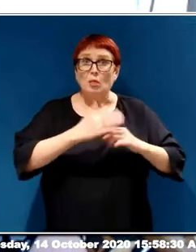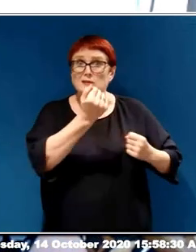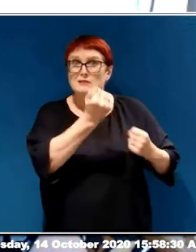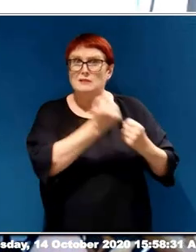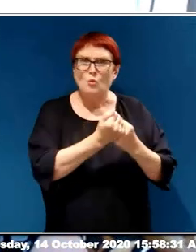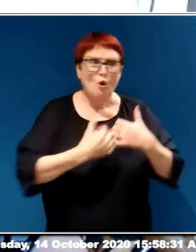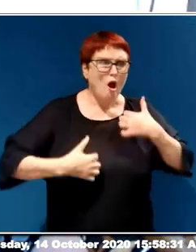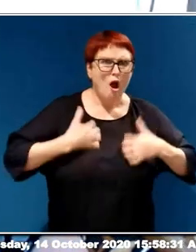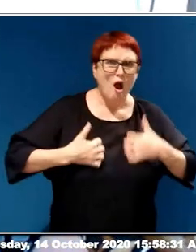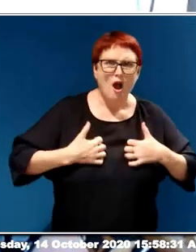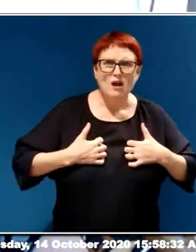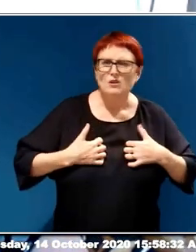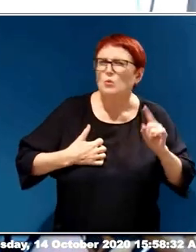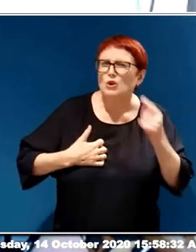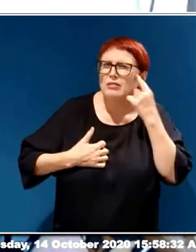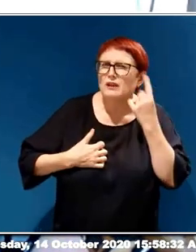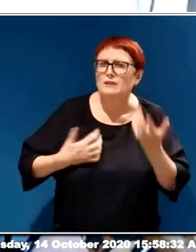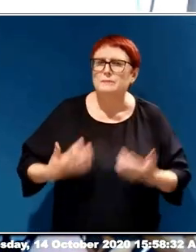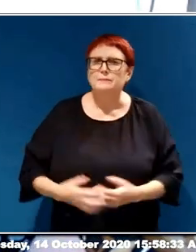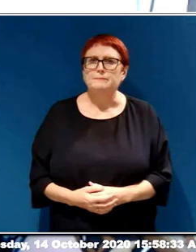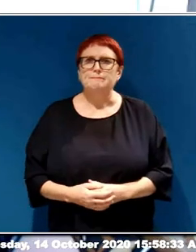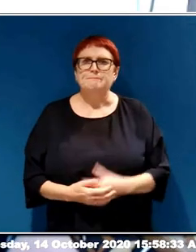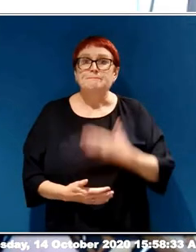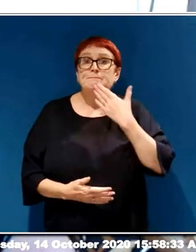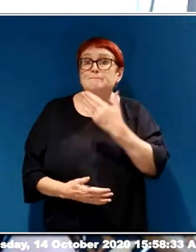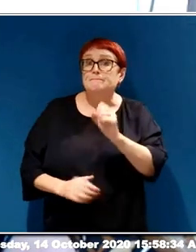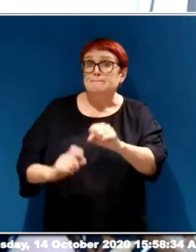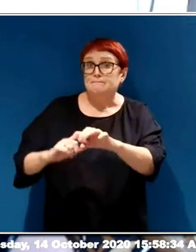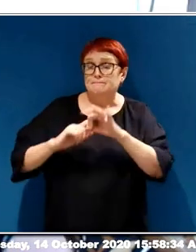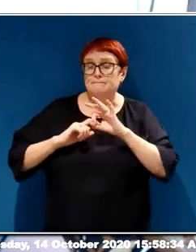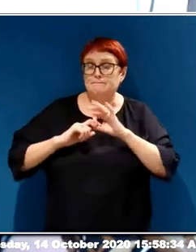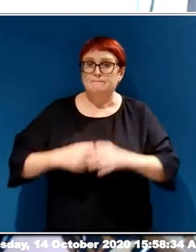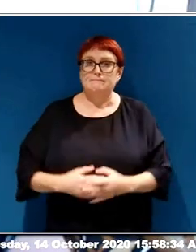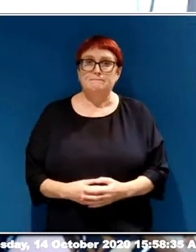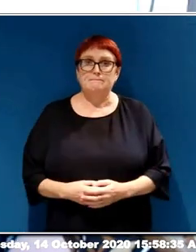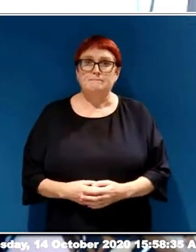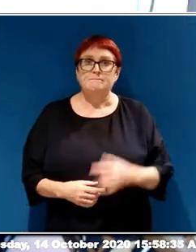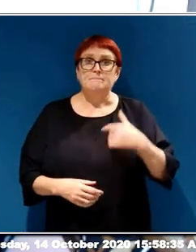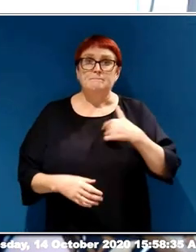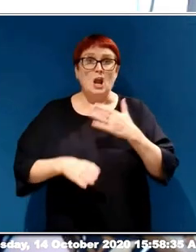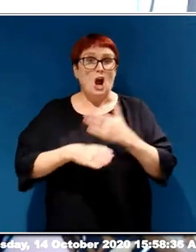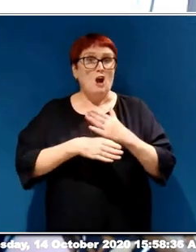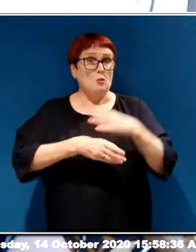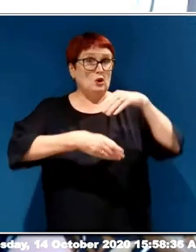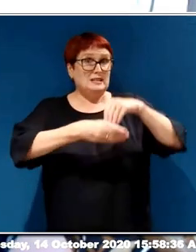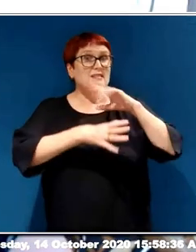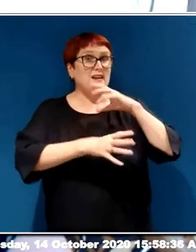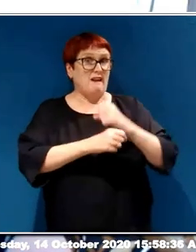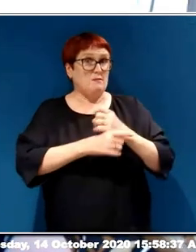Thank you for the question. Having worked in Government and working in Government policy for a period of my